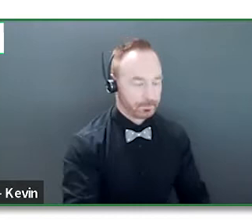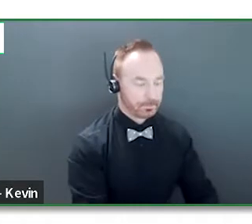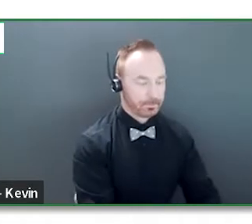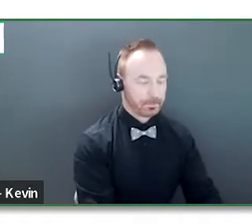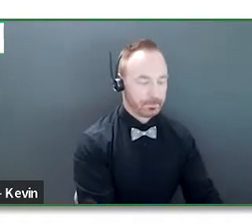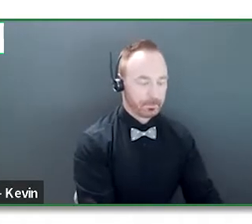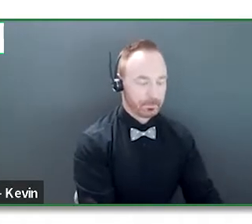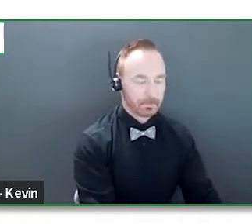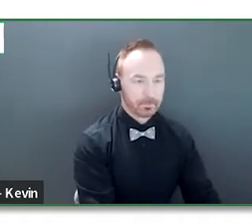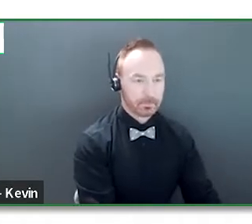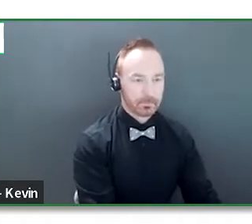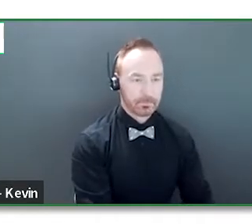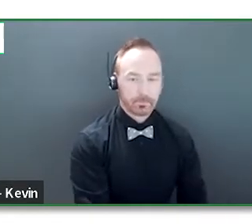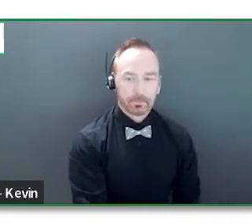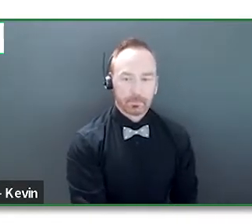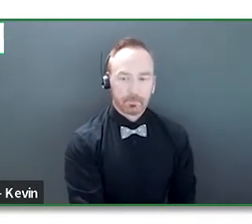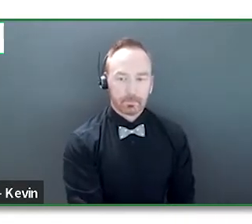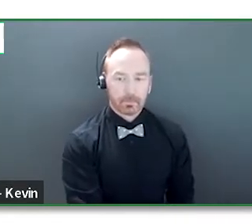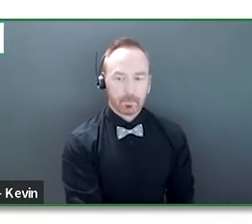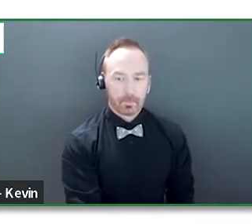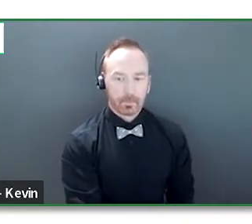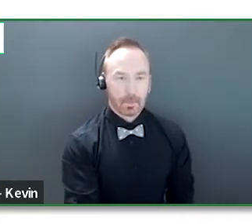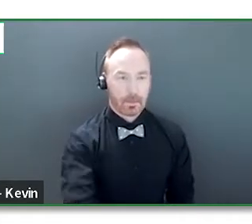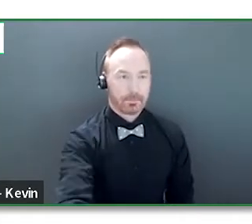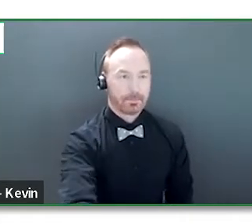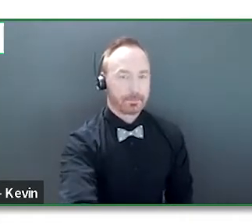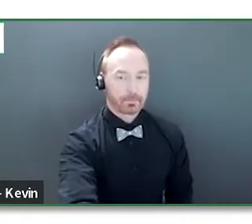leaves us with memories and this enables us to also develop a sense of